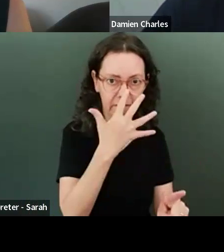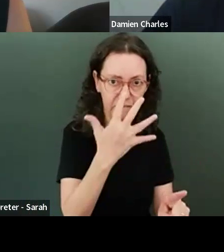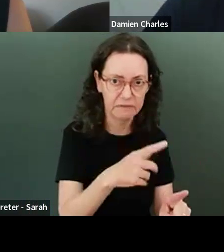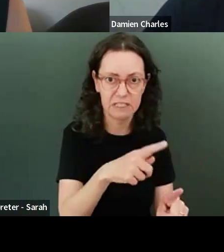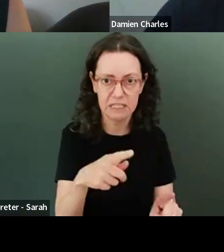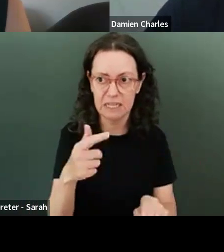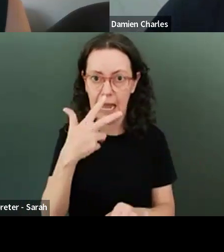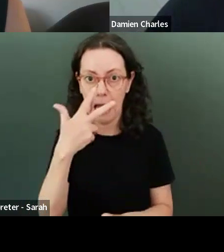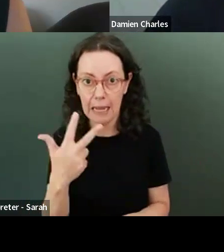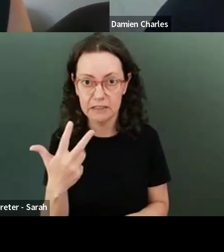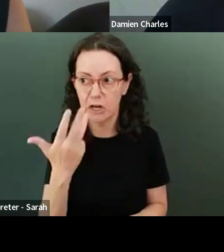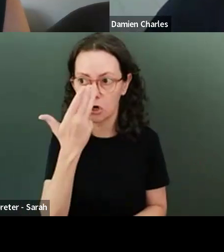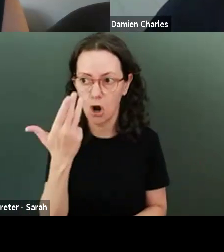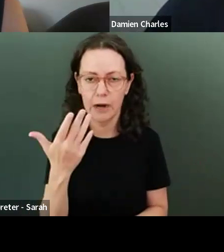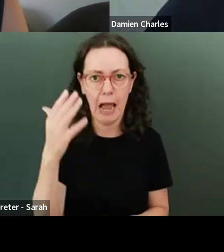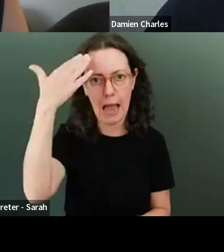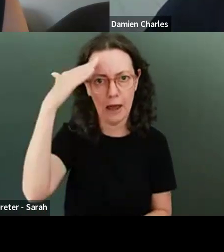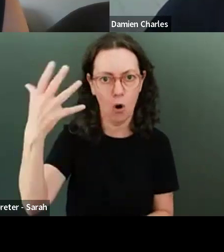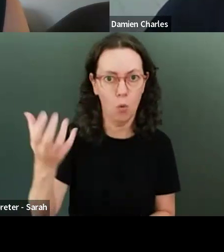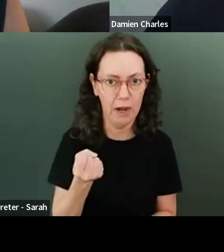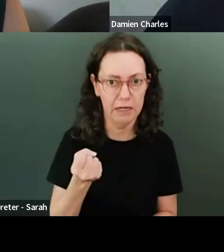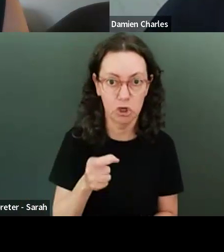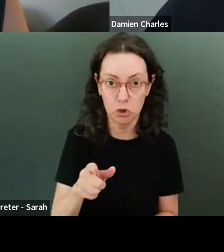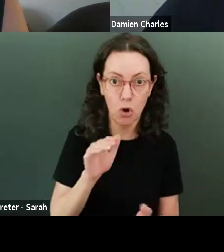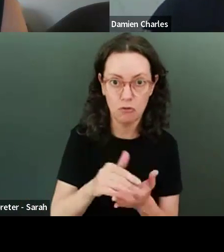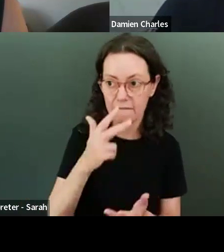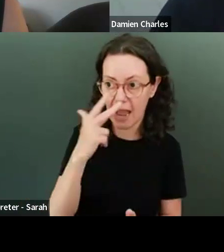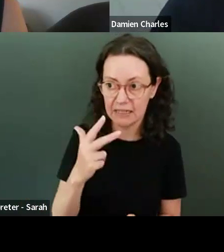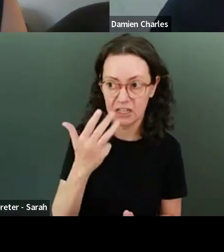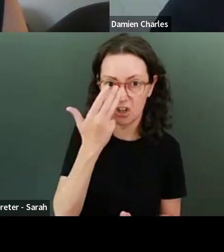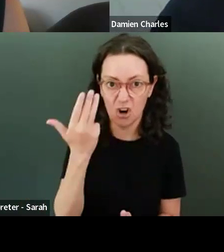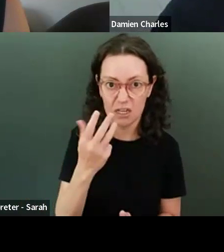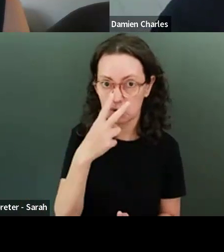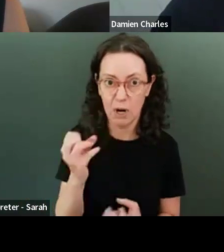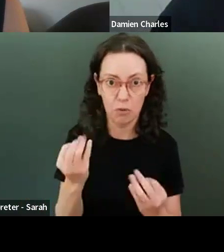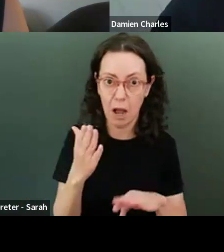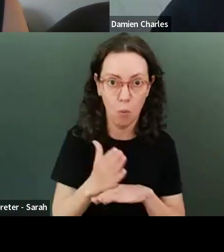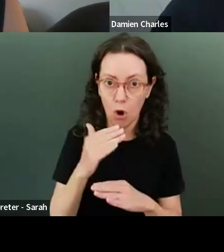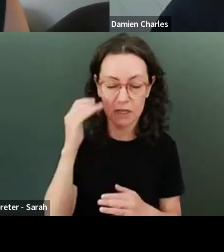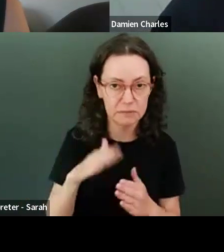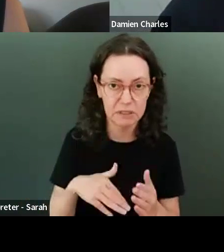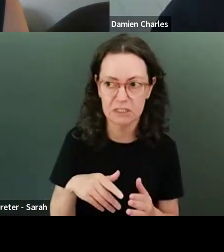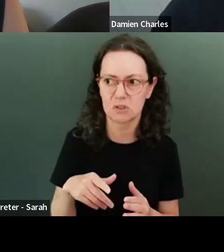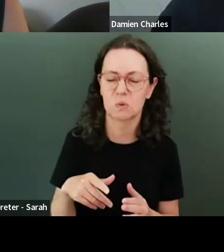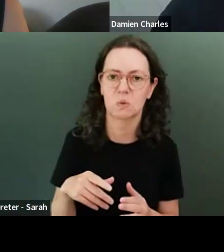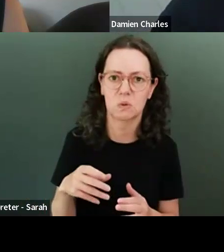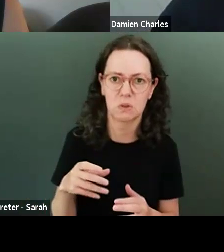an adult wage. So people who get to 18, 19, 20 without much work experience are a